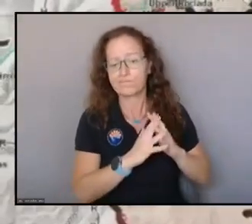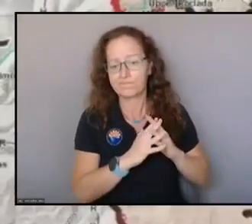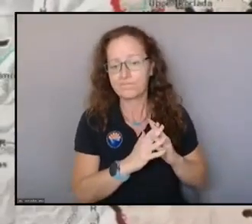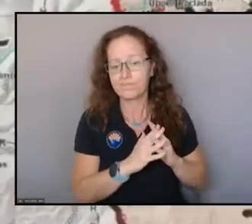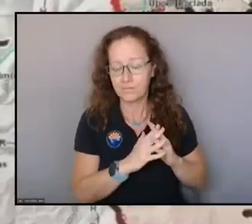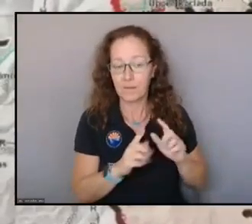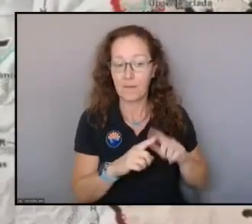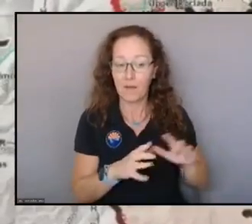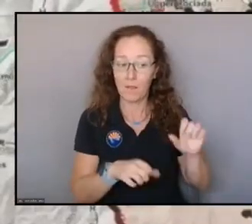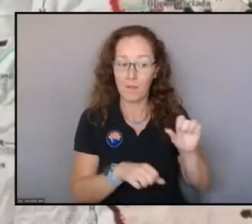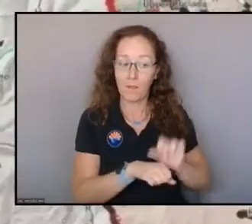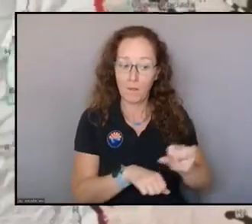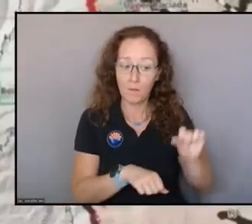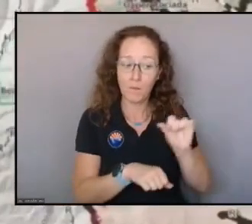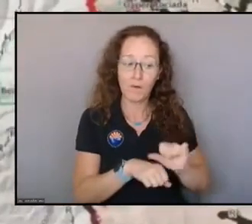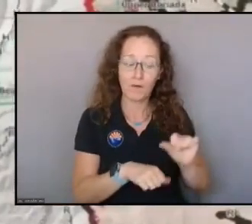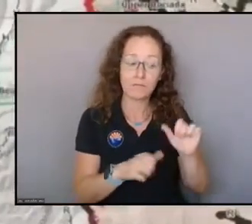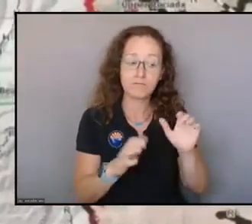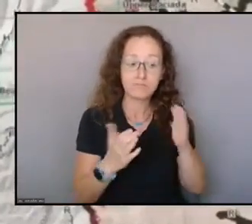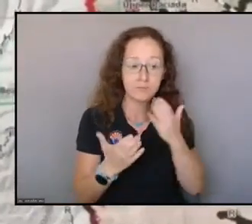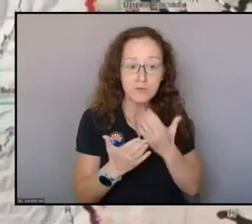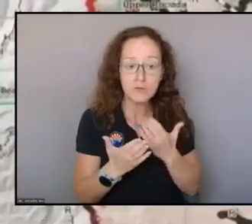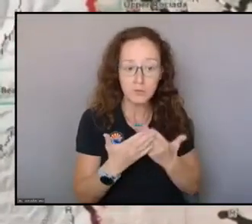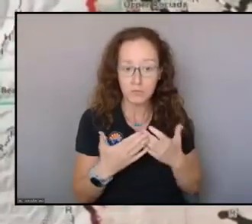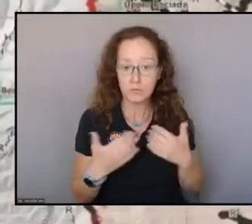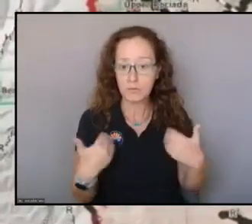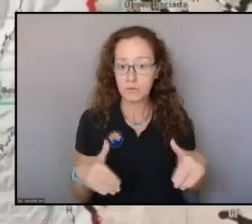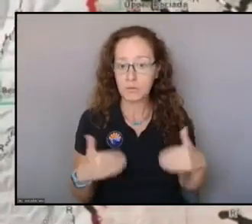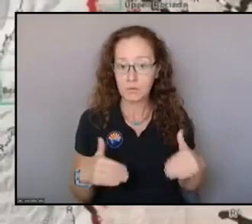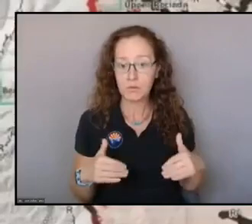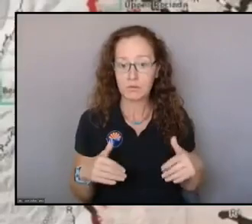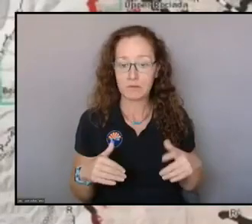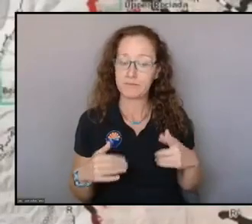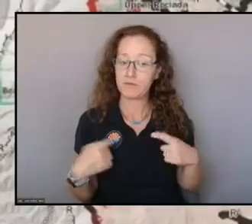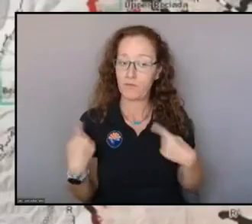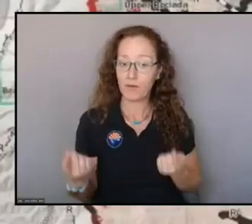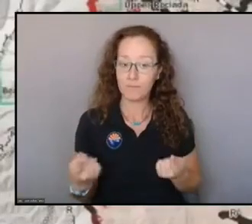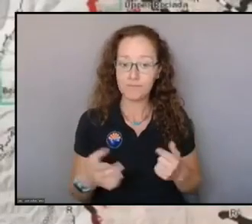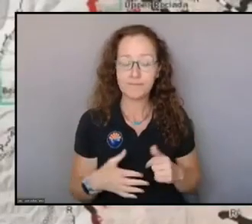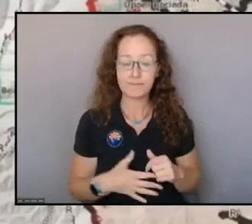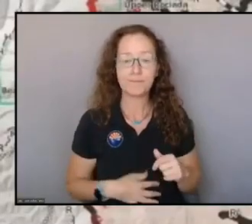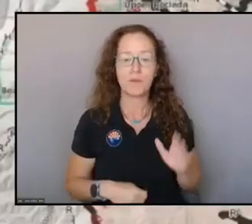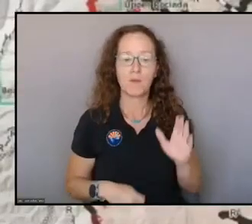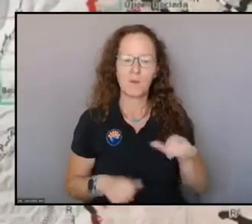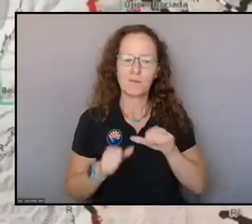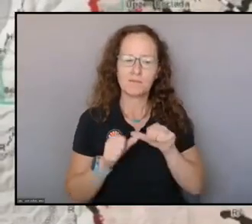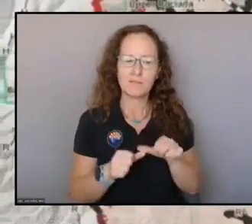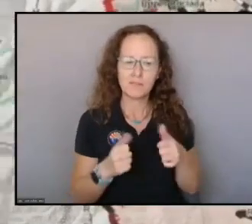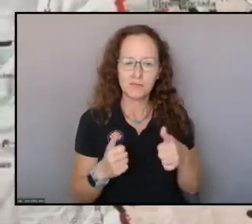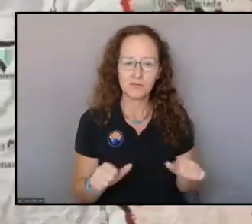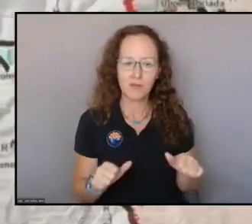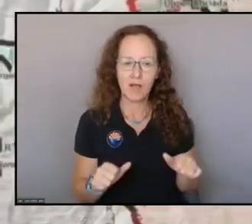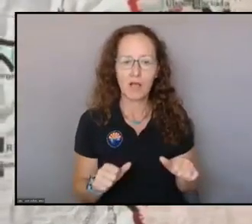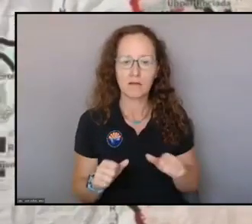THERE'S A LOT OF GOOD WORK BEING DONE RIGHT NOW AS WE DEAL WITH ALL THIS. AND WE CONTINUE TO TRY TO GET THE RELEASES OUT TO YOU,